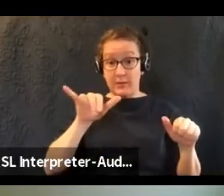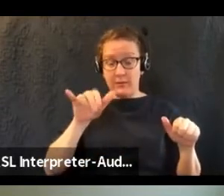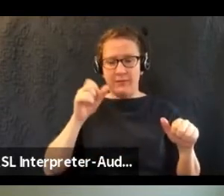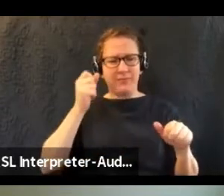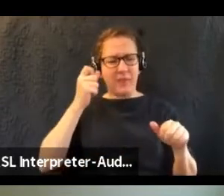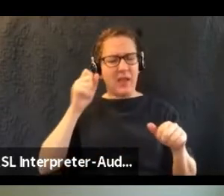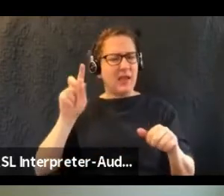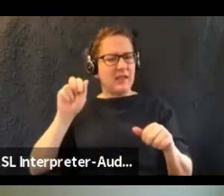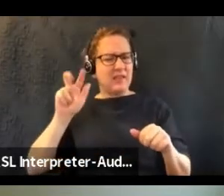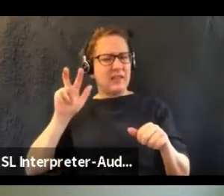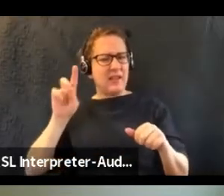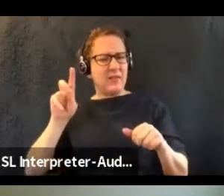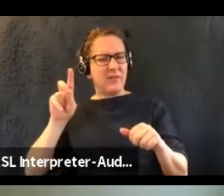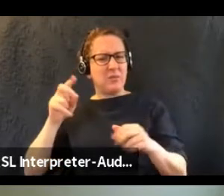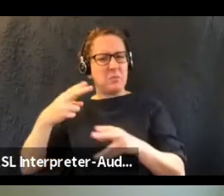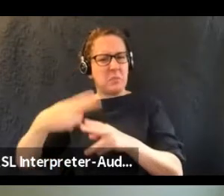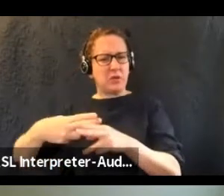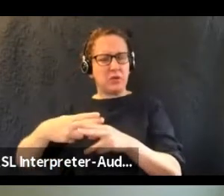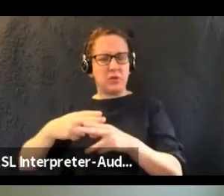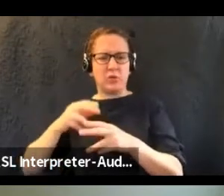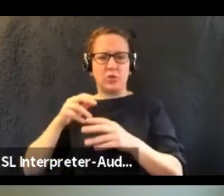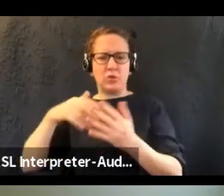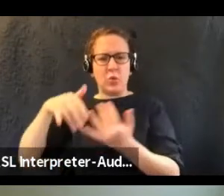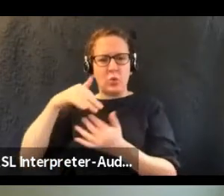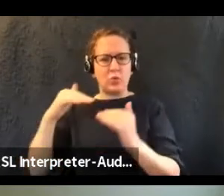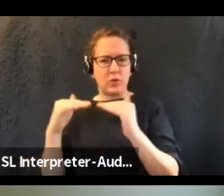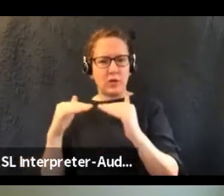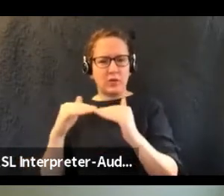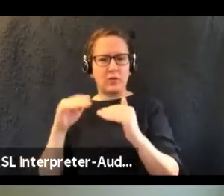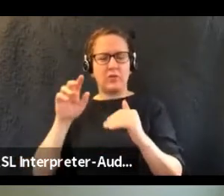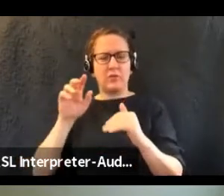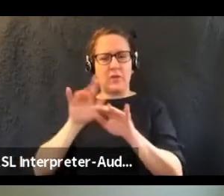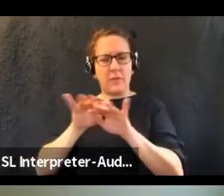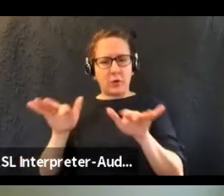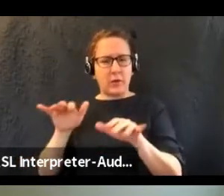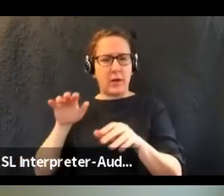diversity model of disability. So what does that mean?